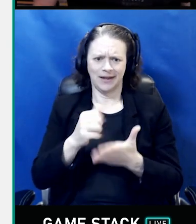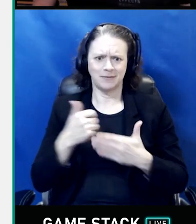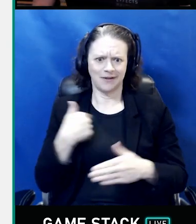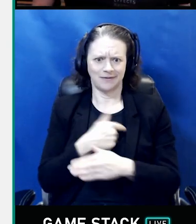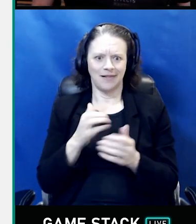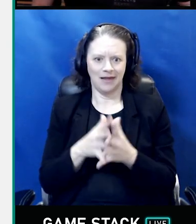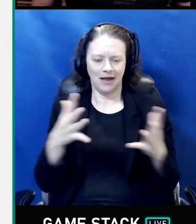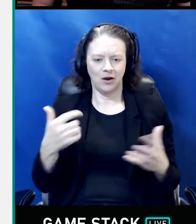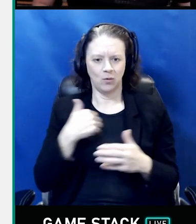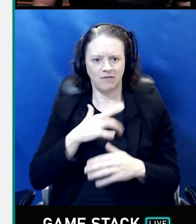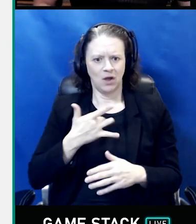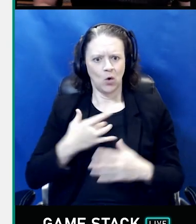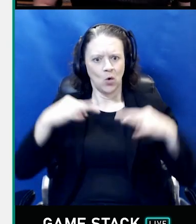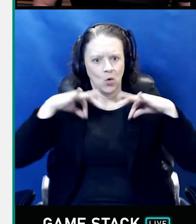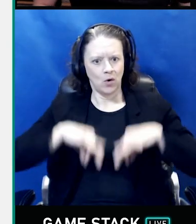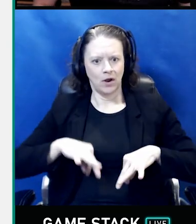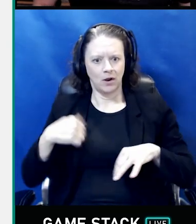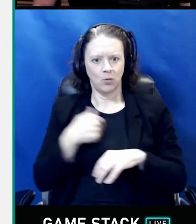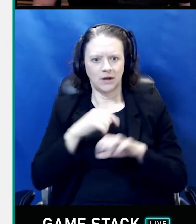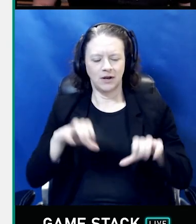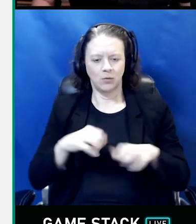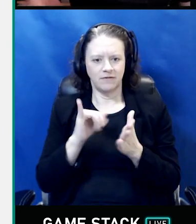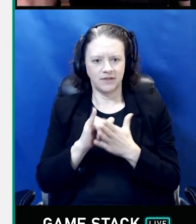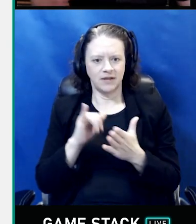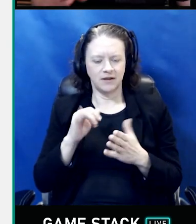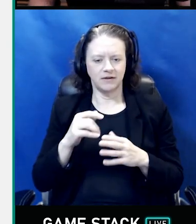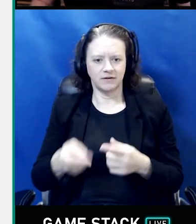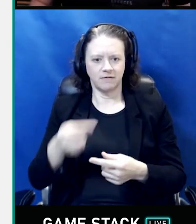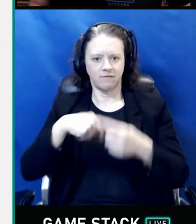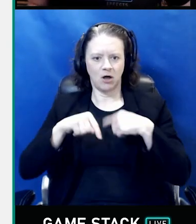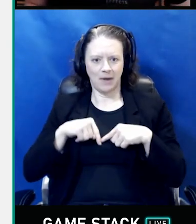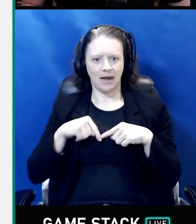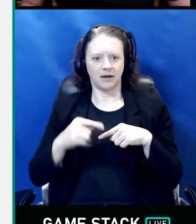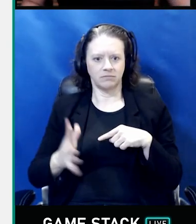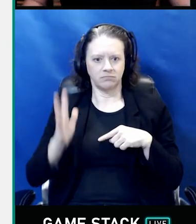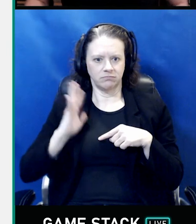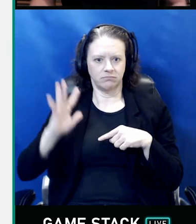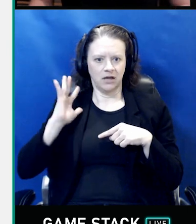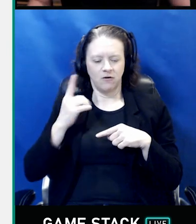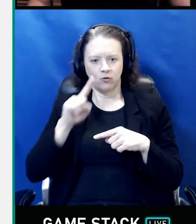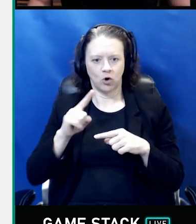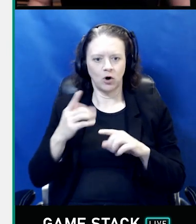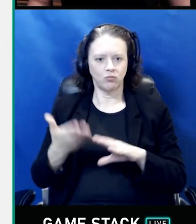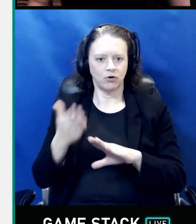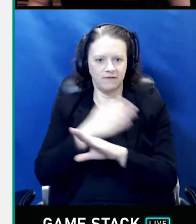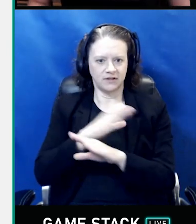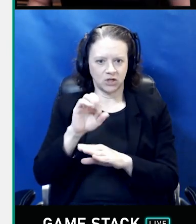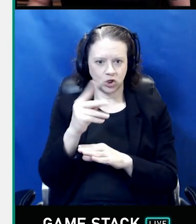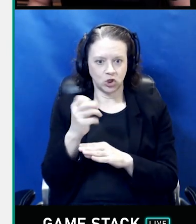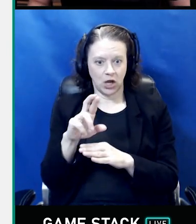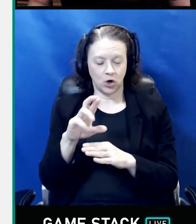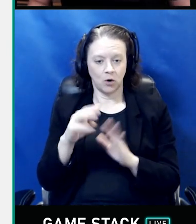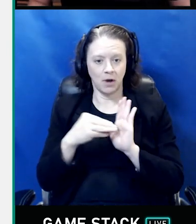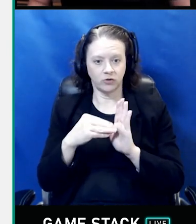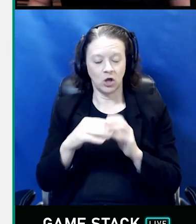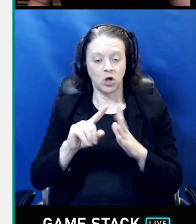or software only fall back implementation for previous shader models. So starting with the new runtime, and starting with the new compiler,